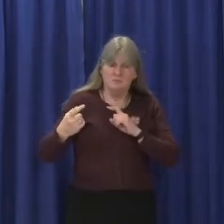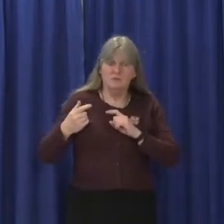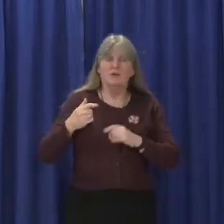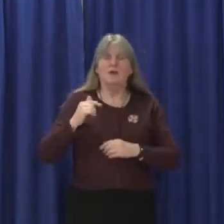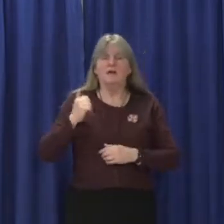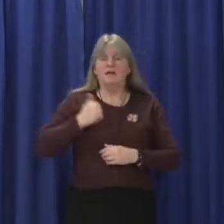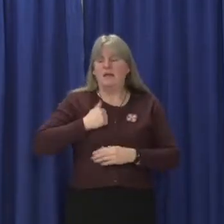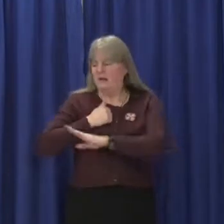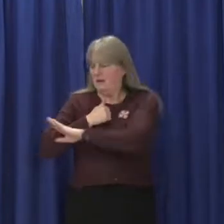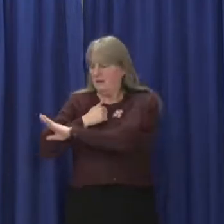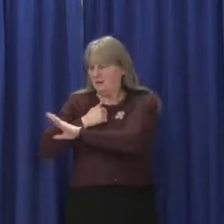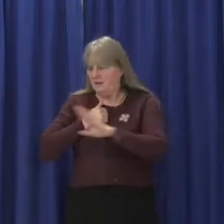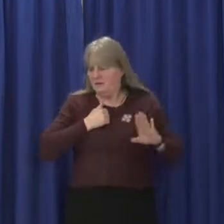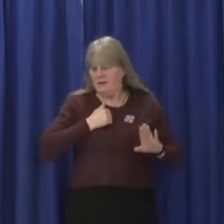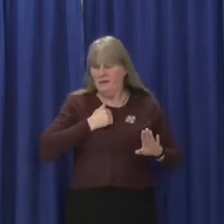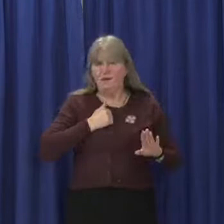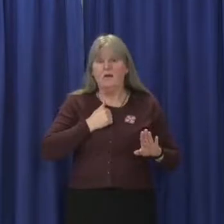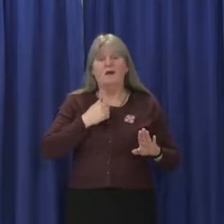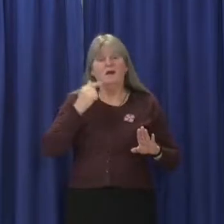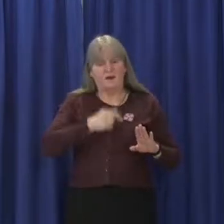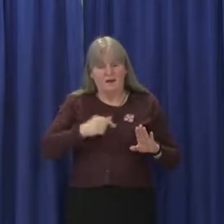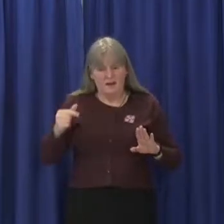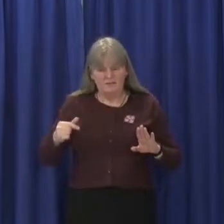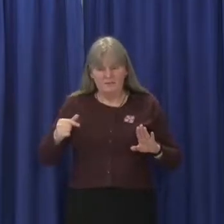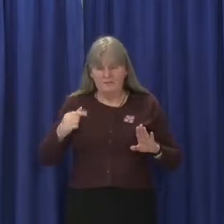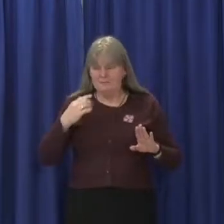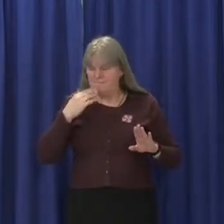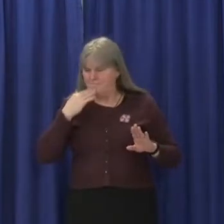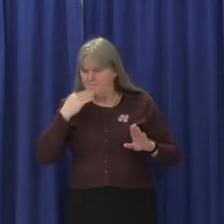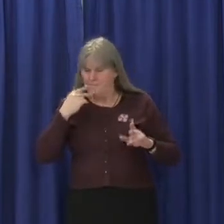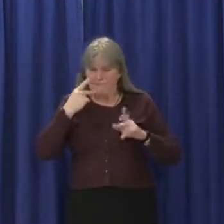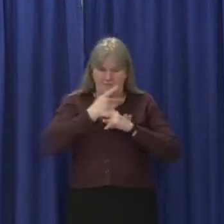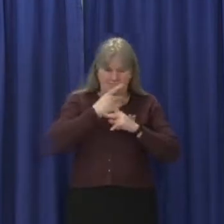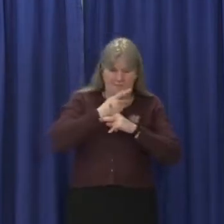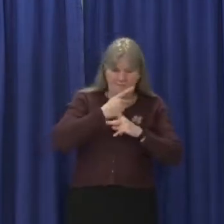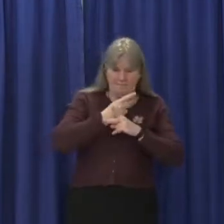using their experience to work with an unprecedented variant.